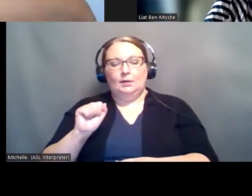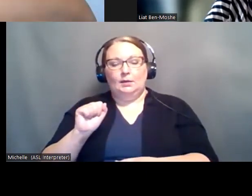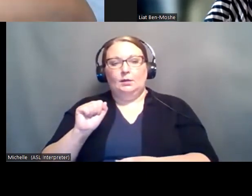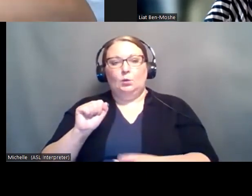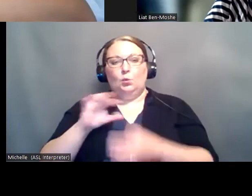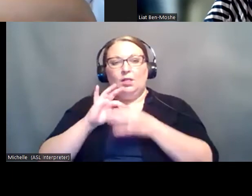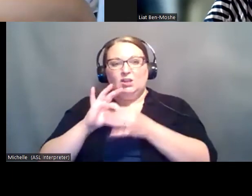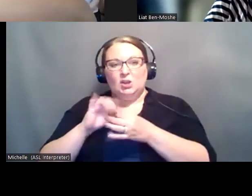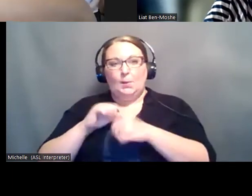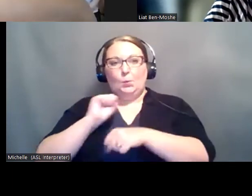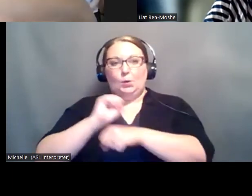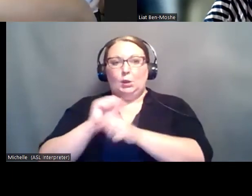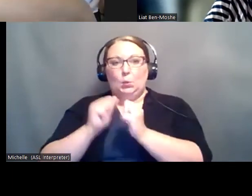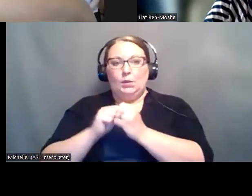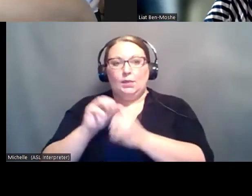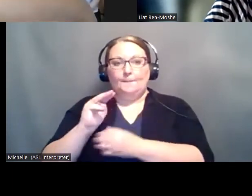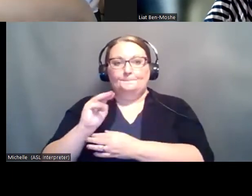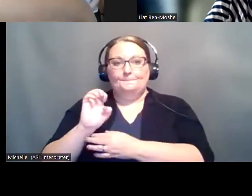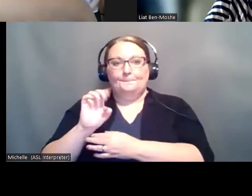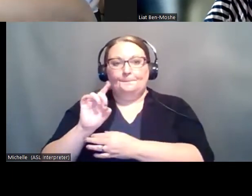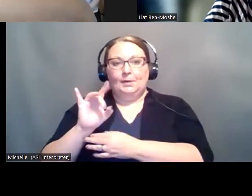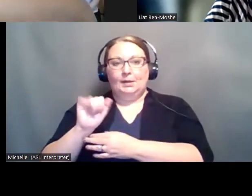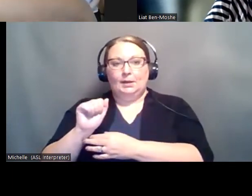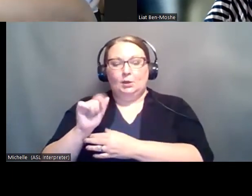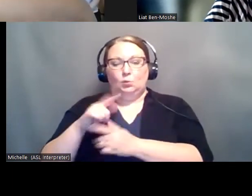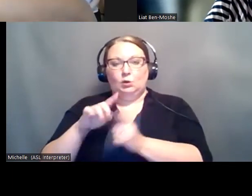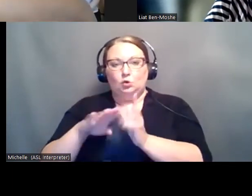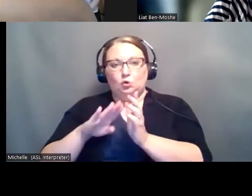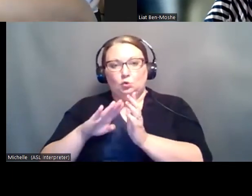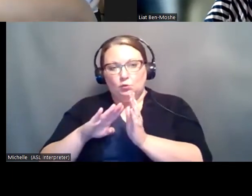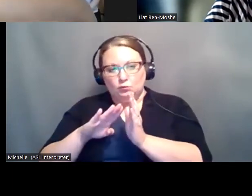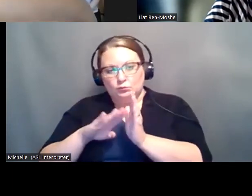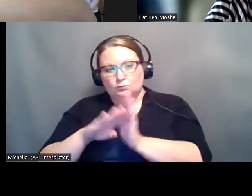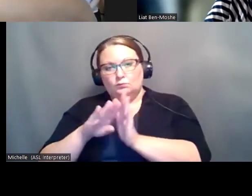as you created when the DCC was established.